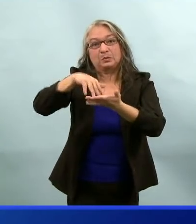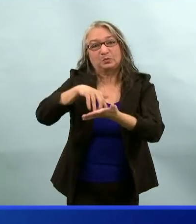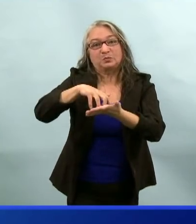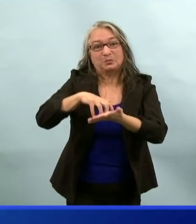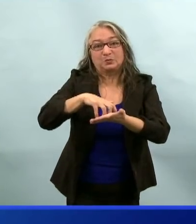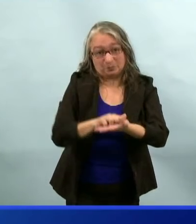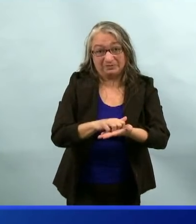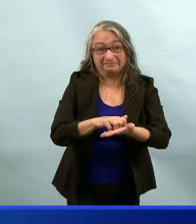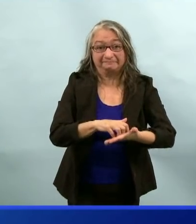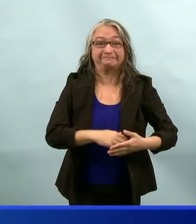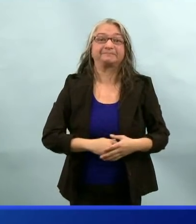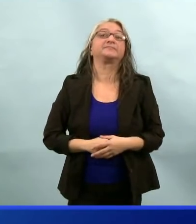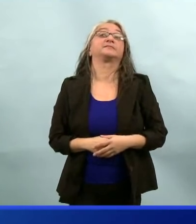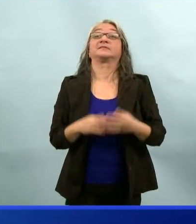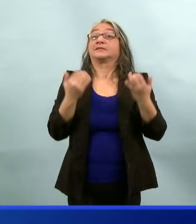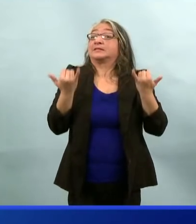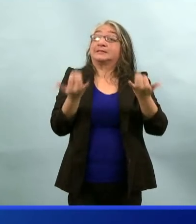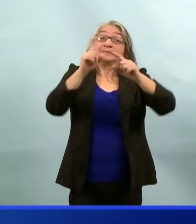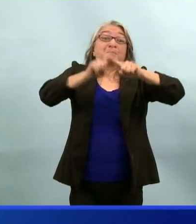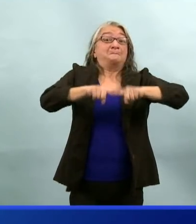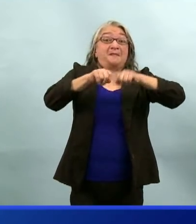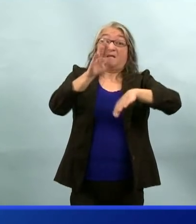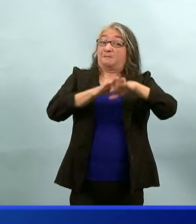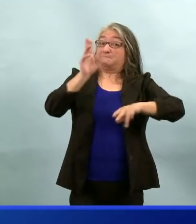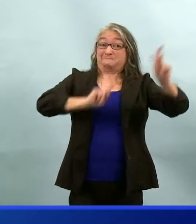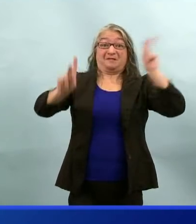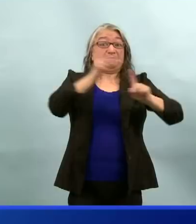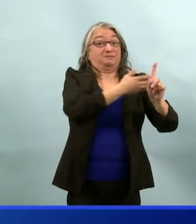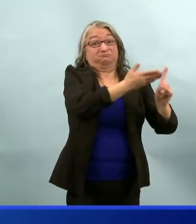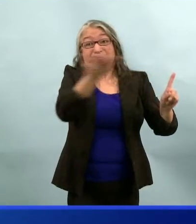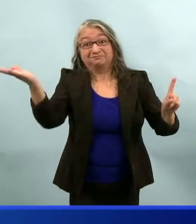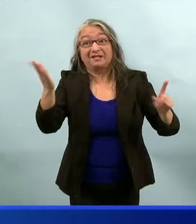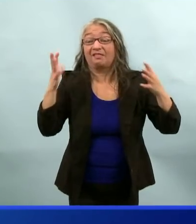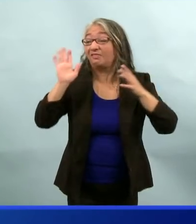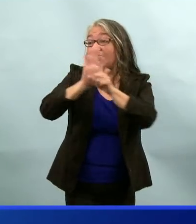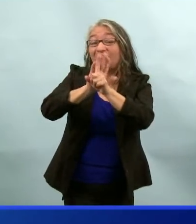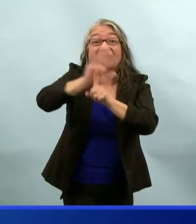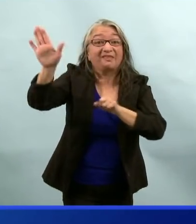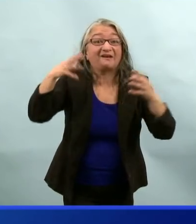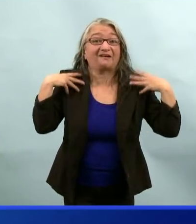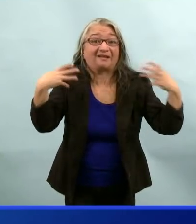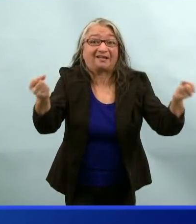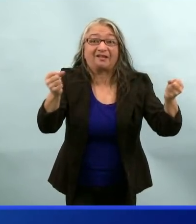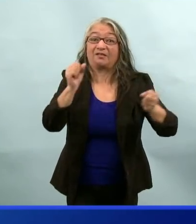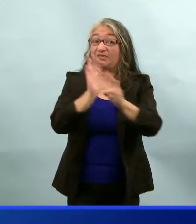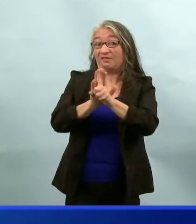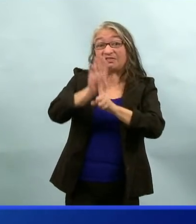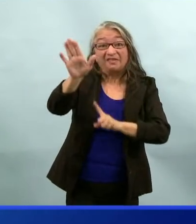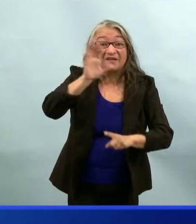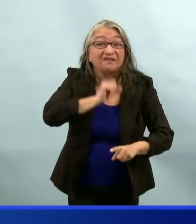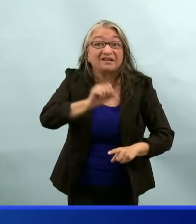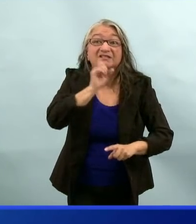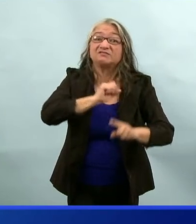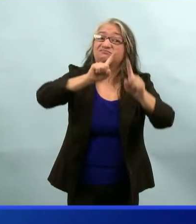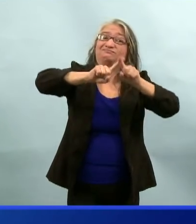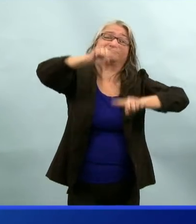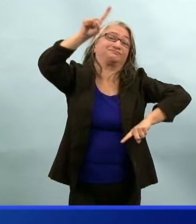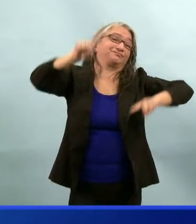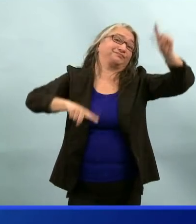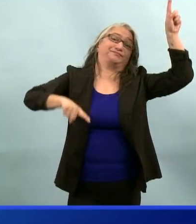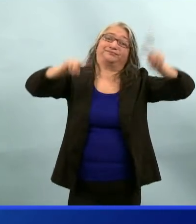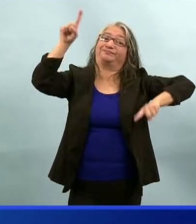immune response their health or health conditions their age and many other factors so this means